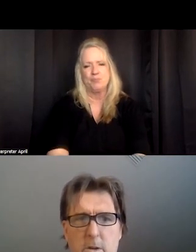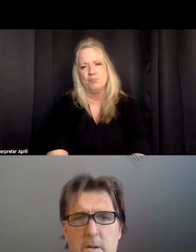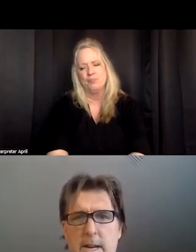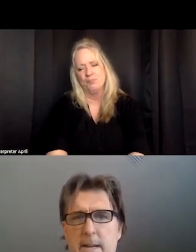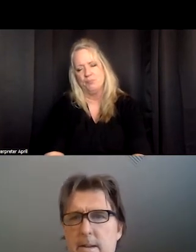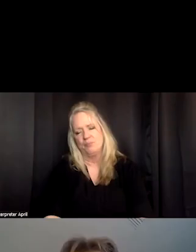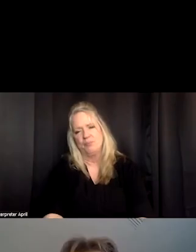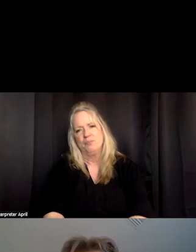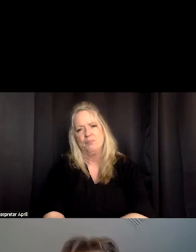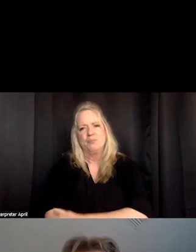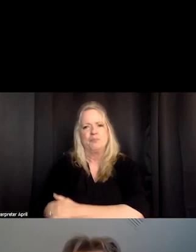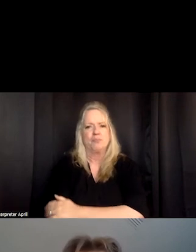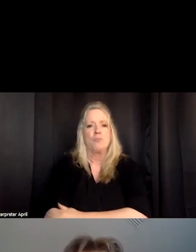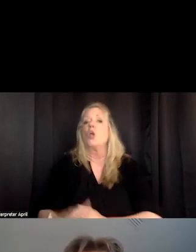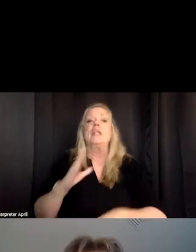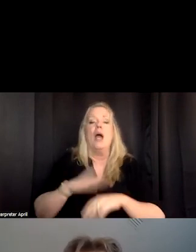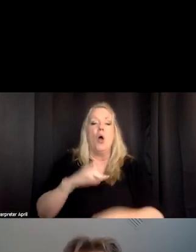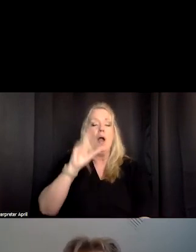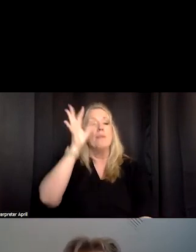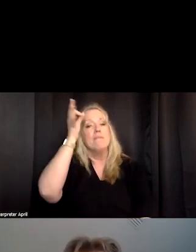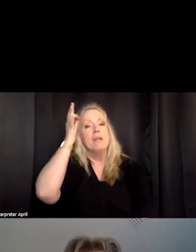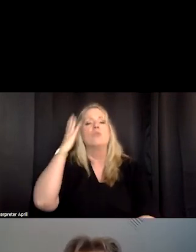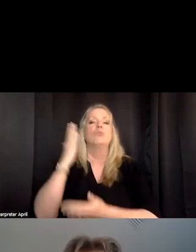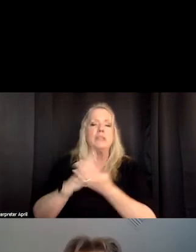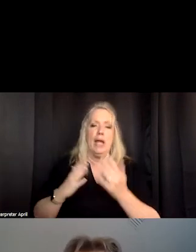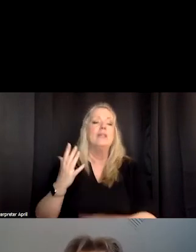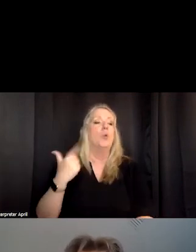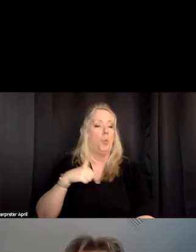ALL RIGHT. AND THEN FEDERAL SIDE. WE, WE ARE IN RECESS.